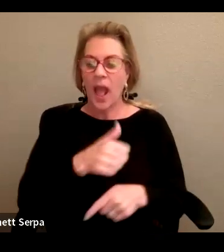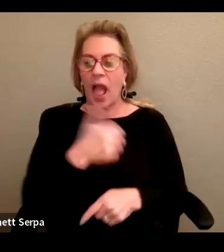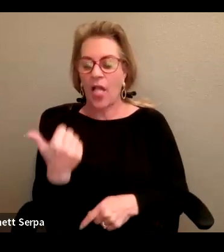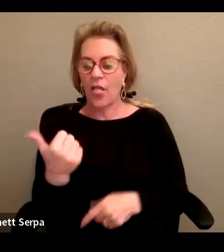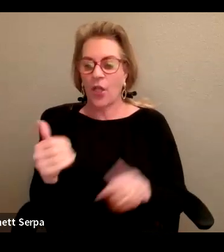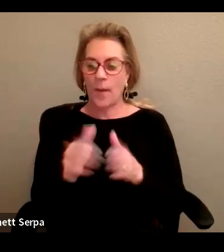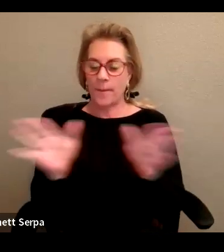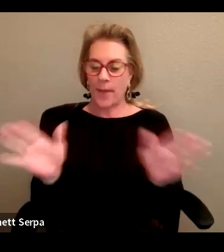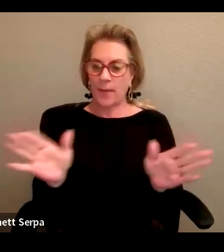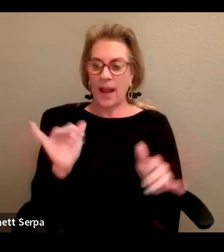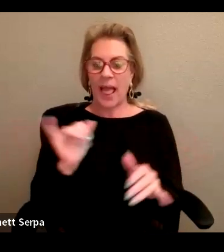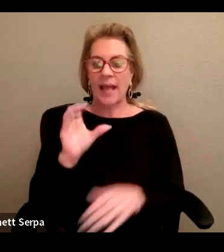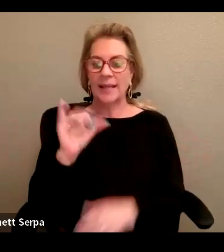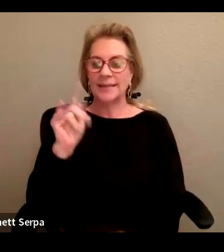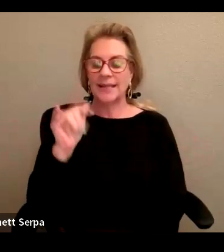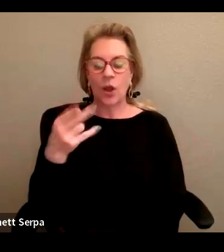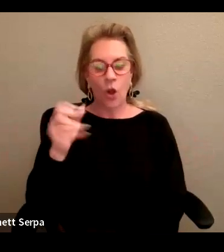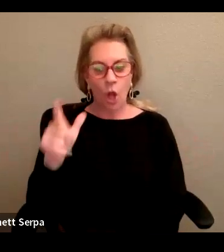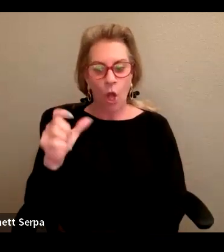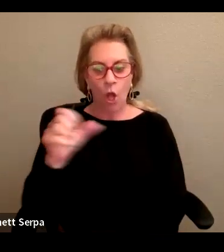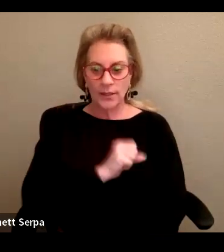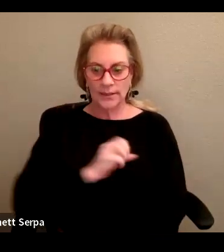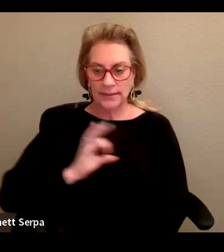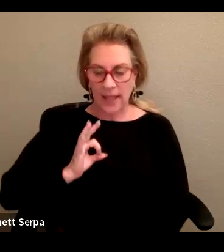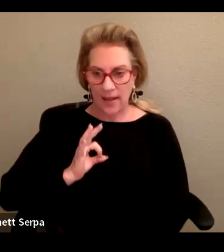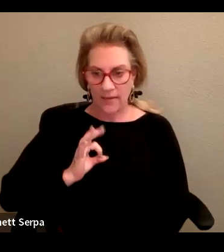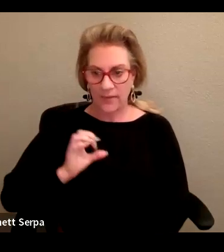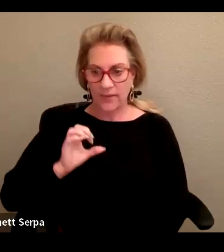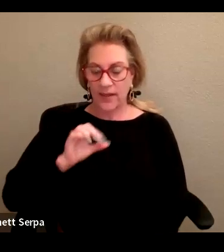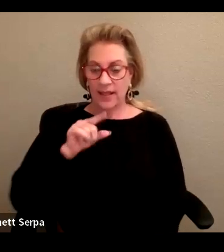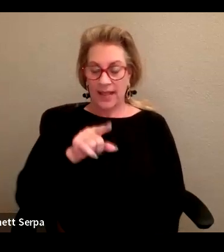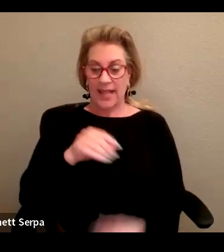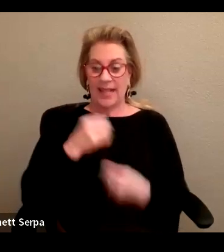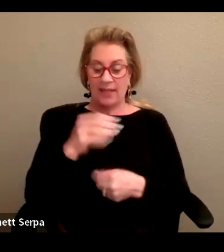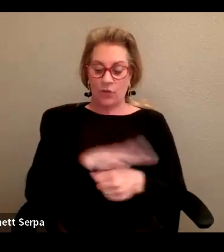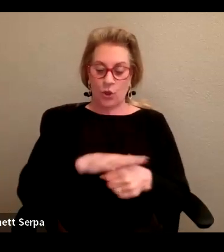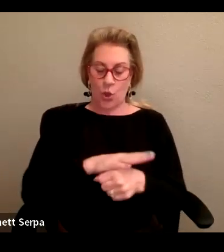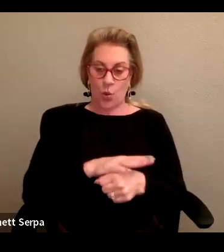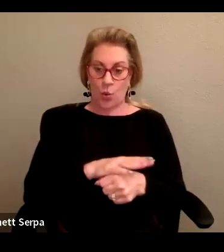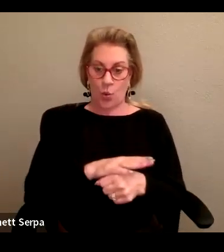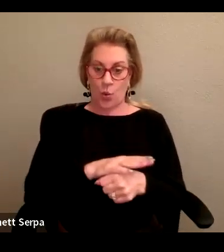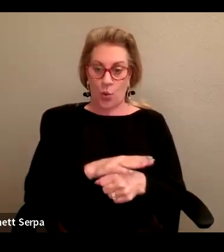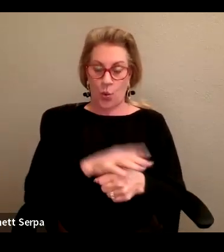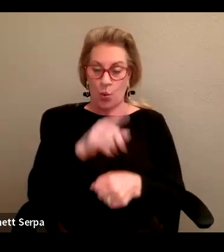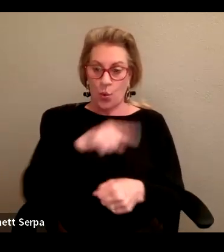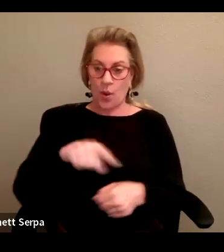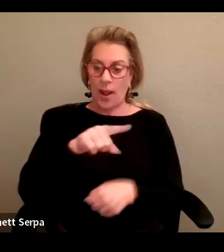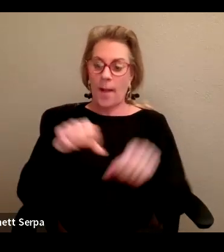like City Hall staff sb54 gives local jurisdictions the ability to enact their